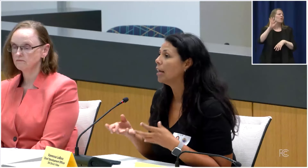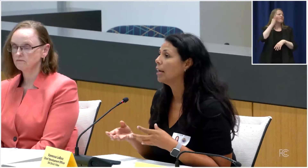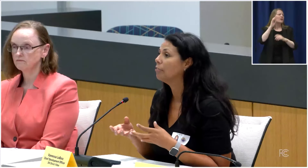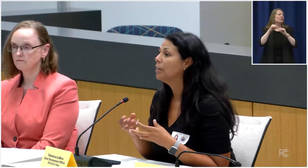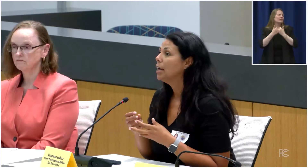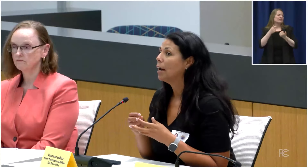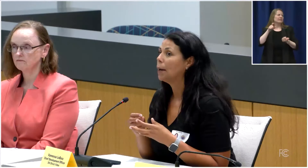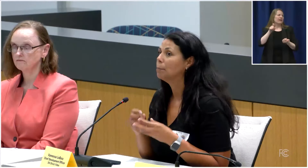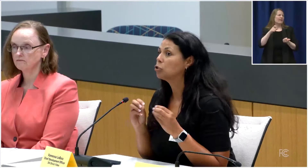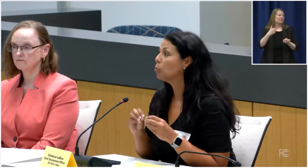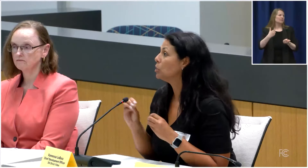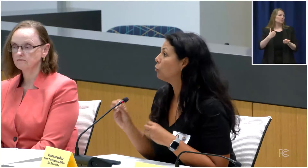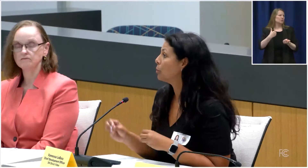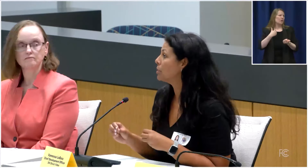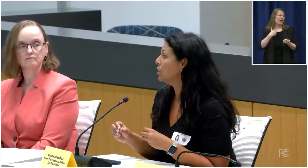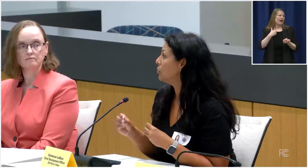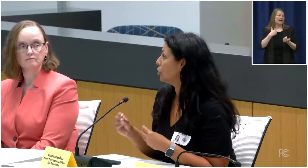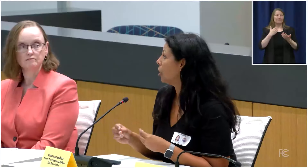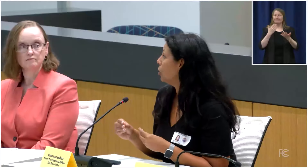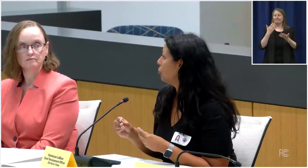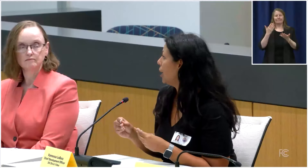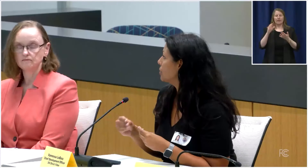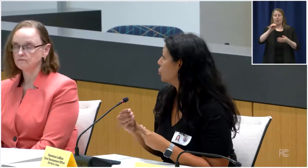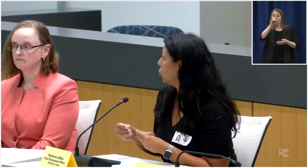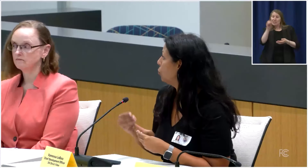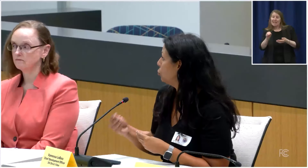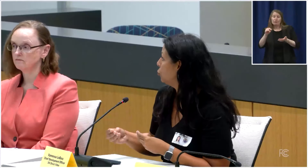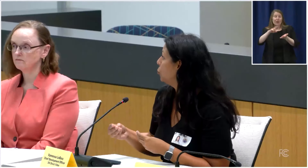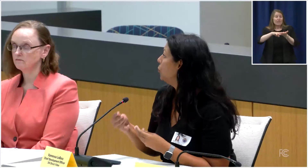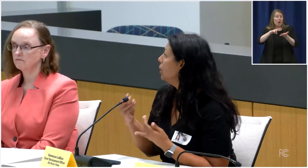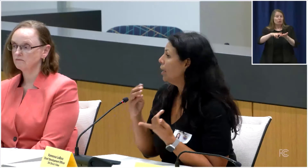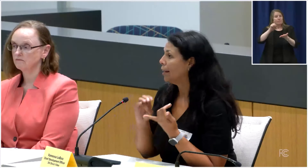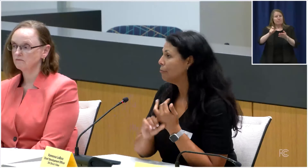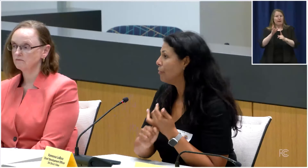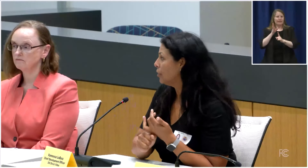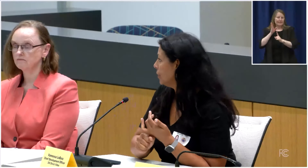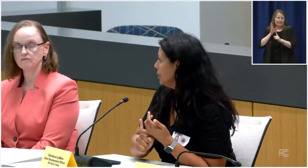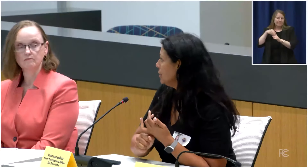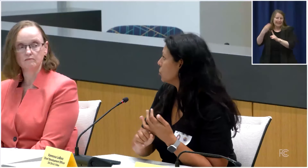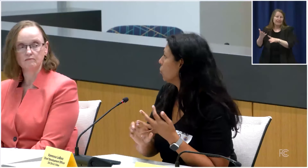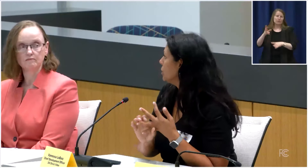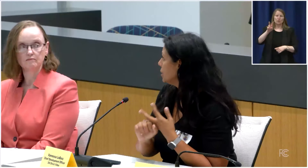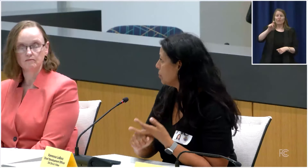WITH AN ORGANIZATION THAT'S DEAF LED OR SOMETIMES FEDERAL AGENCIES HAVE TO